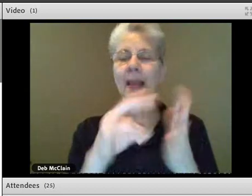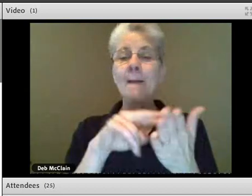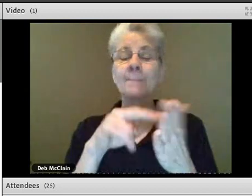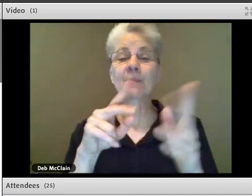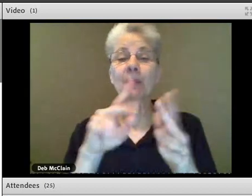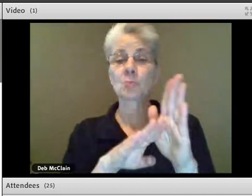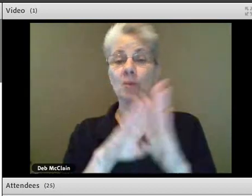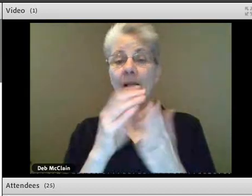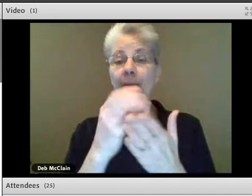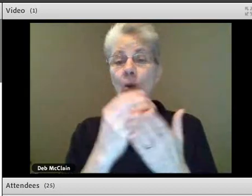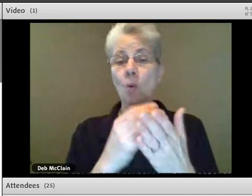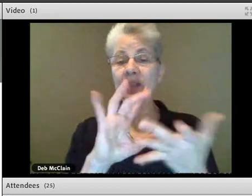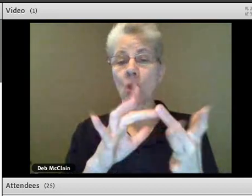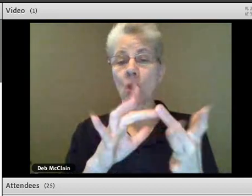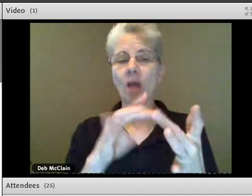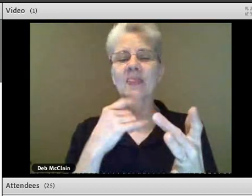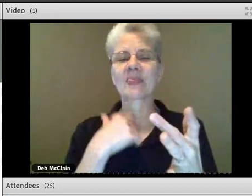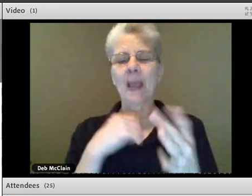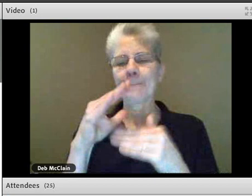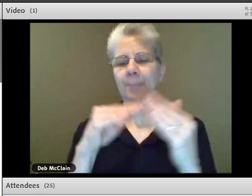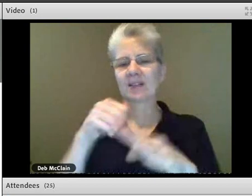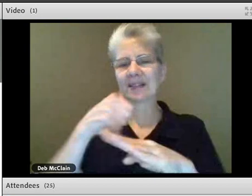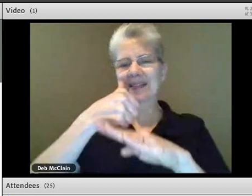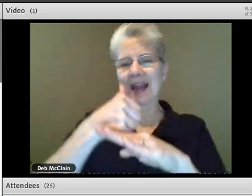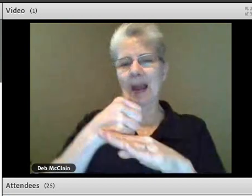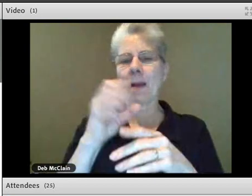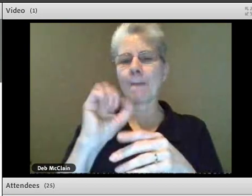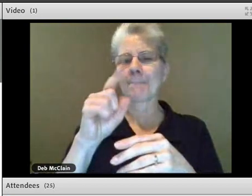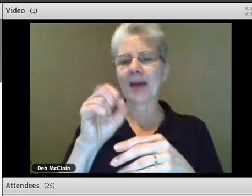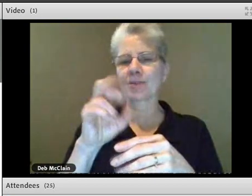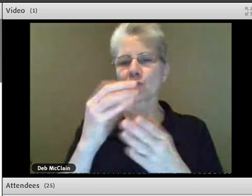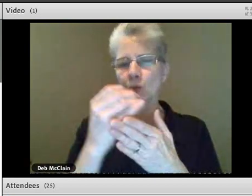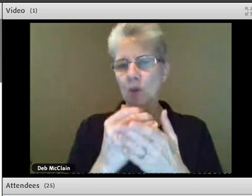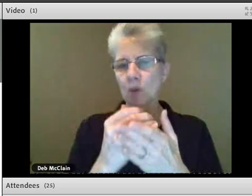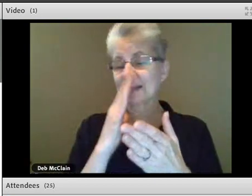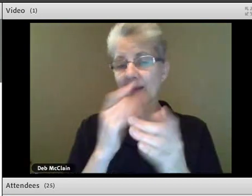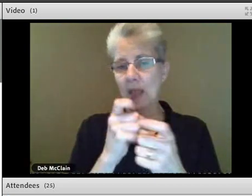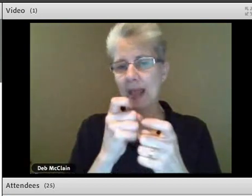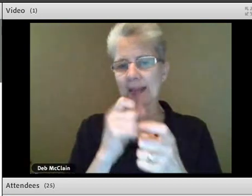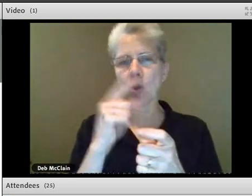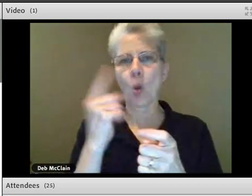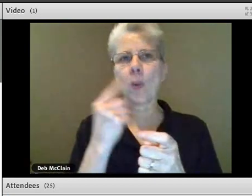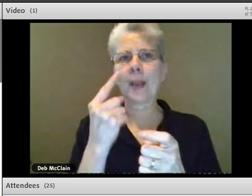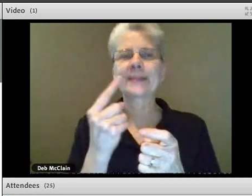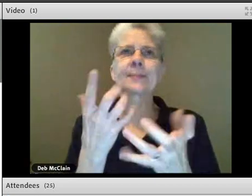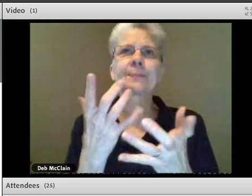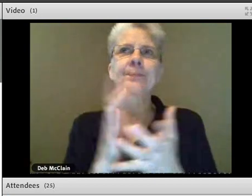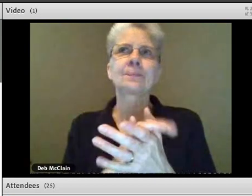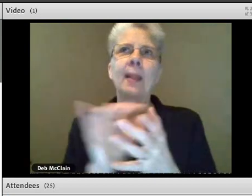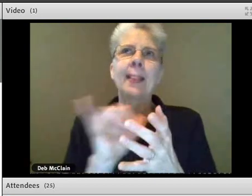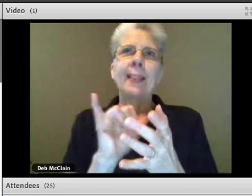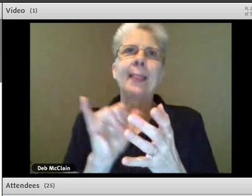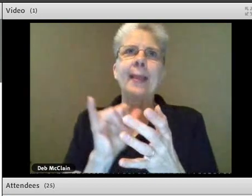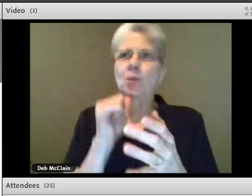they build what's called a master course. The master course is never edited. It's always -- it's like the un-touched copy,